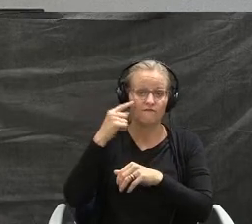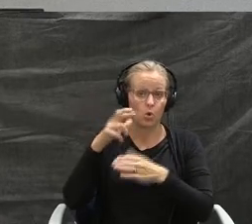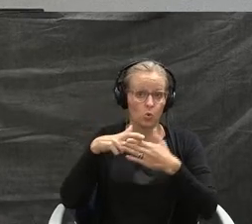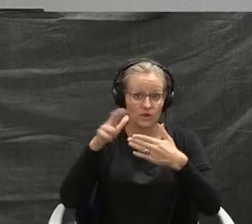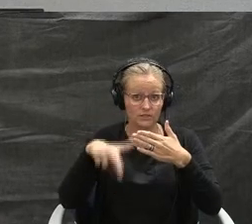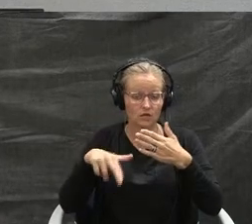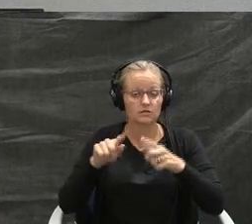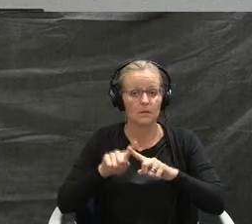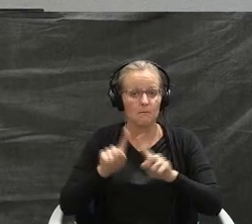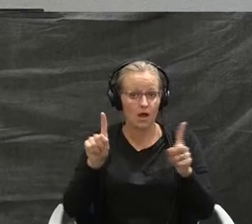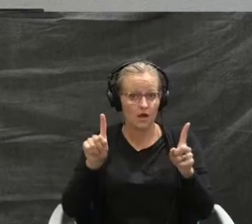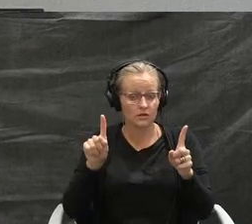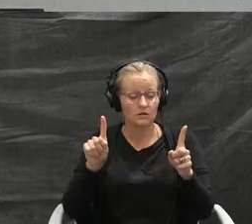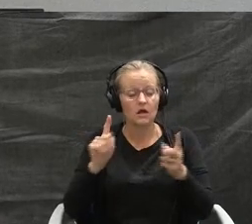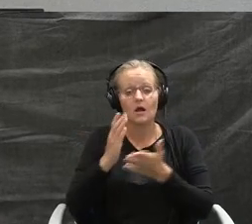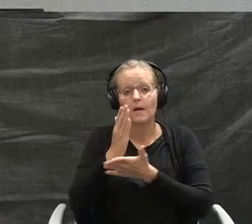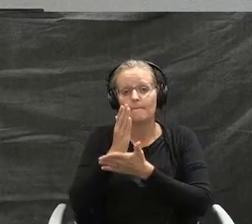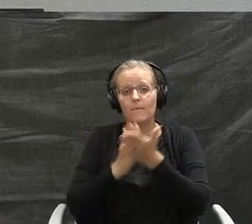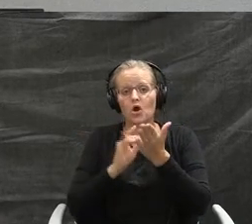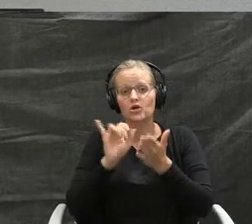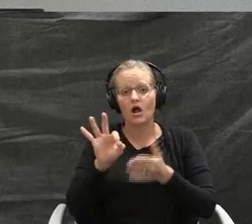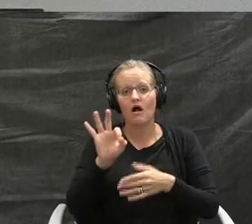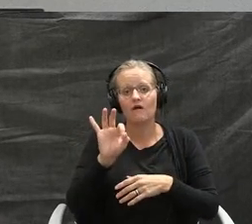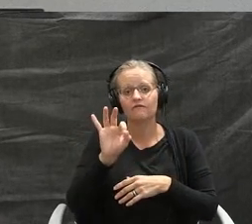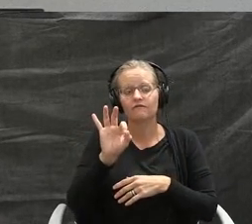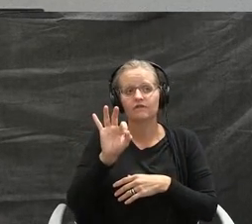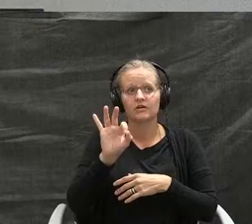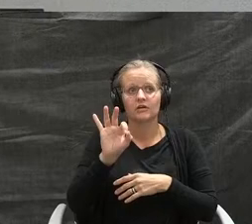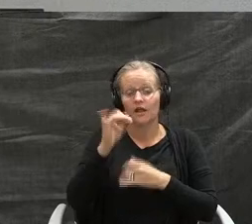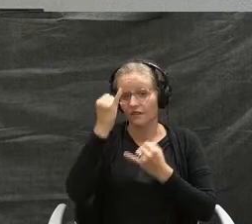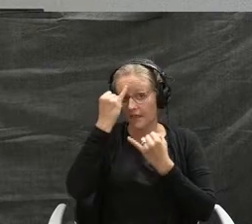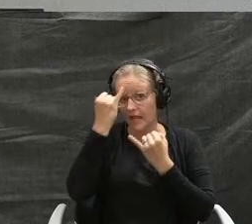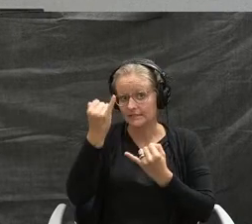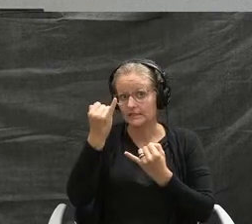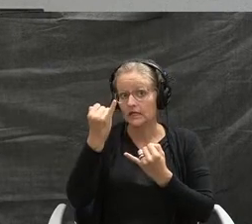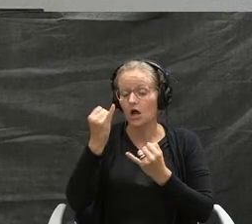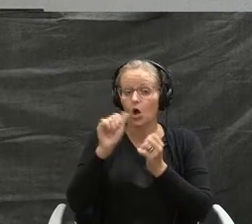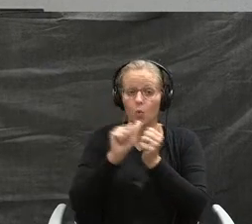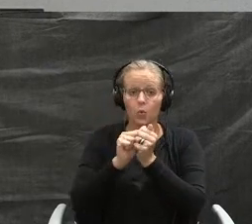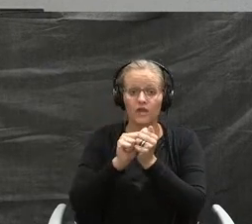the logic of the pod is that if it's something that happens at